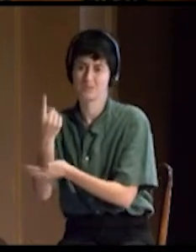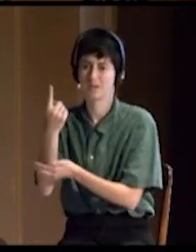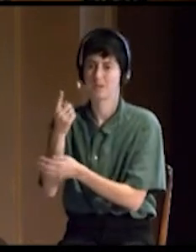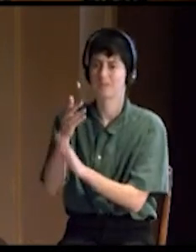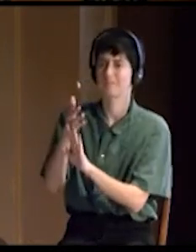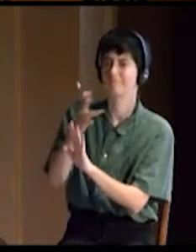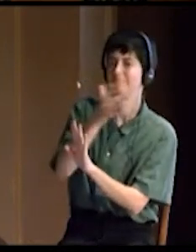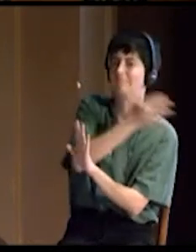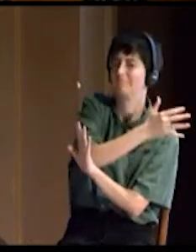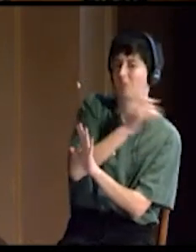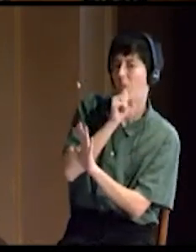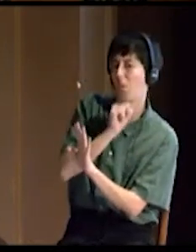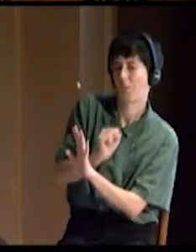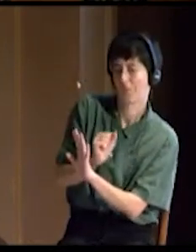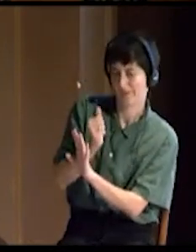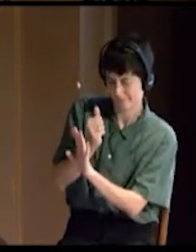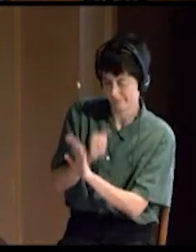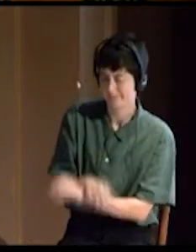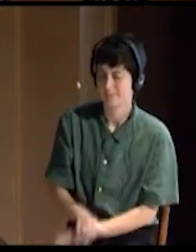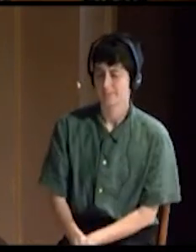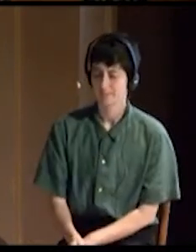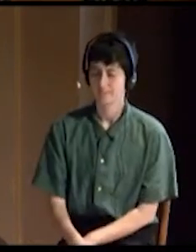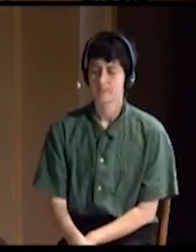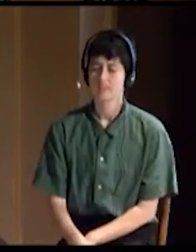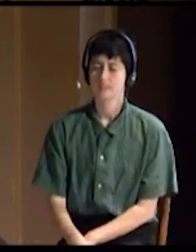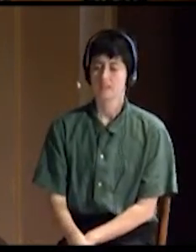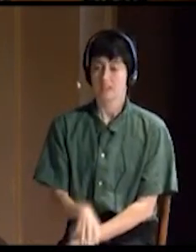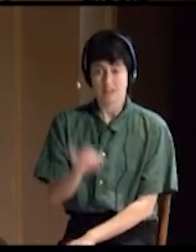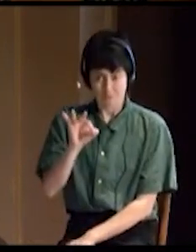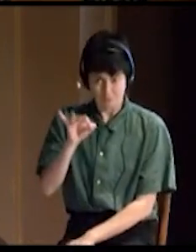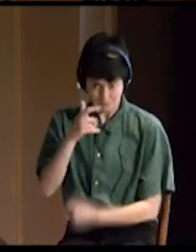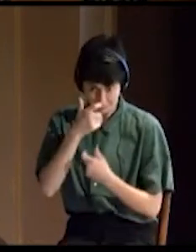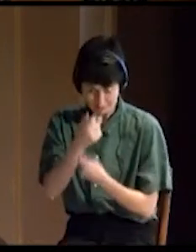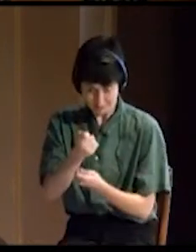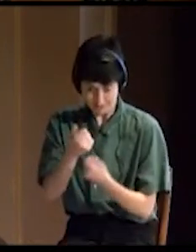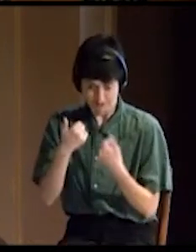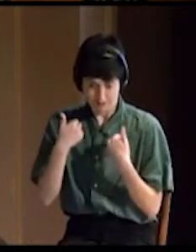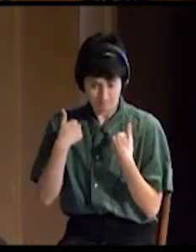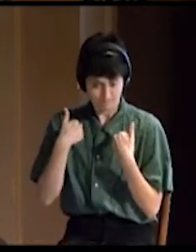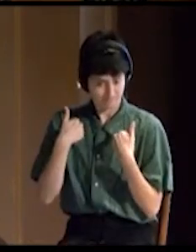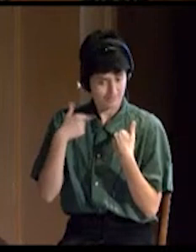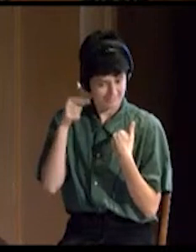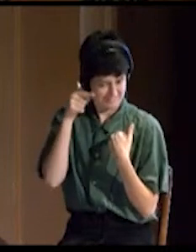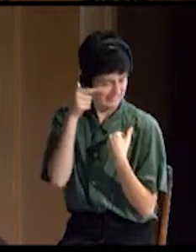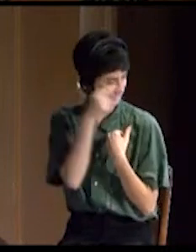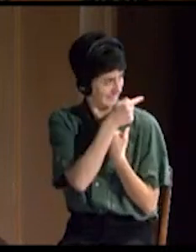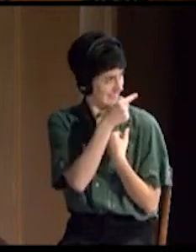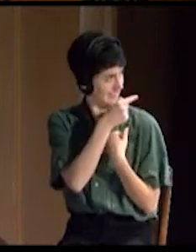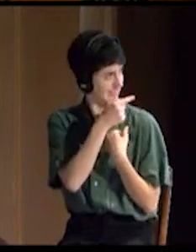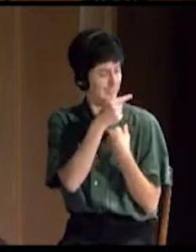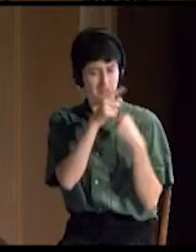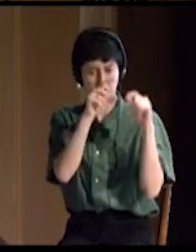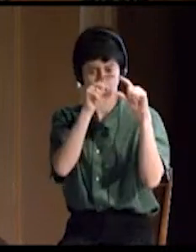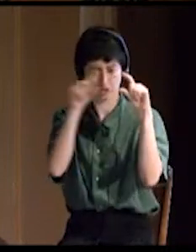this is the genome pipeline that we use and the finalized product is the genome assemblies